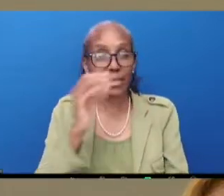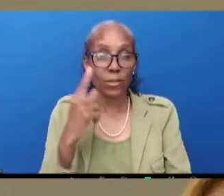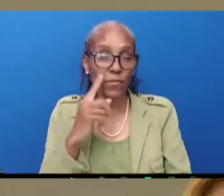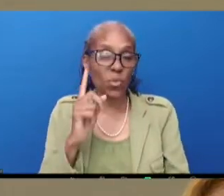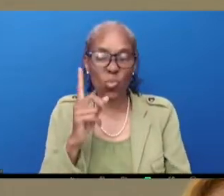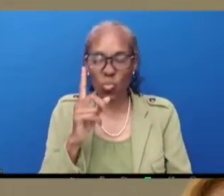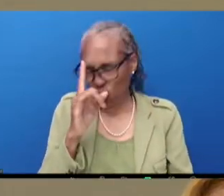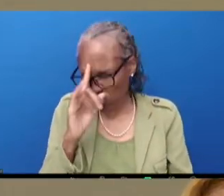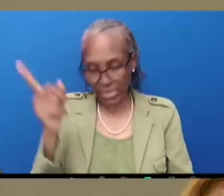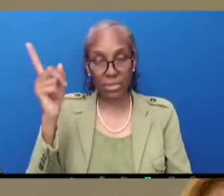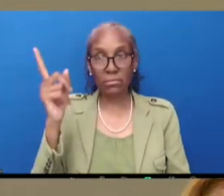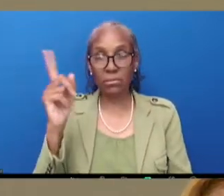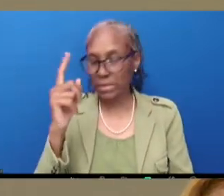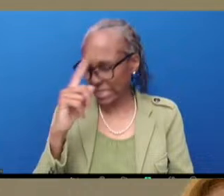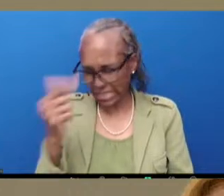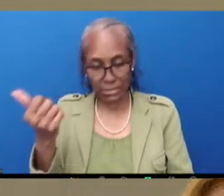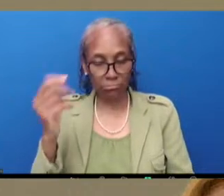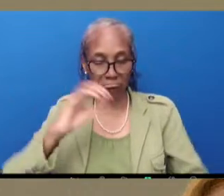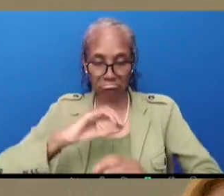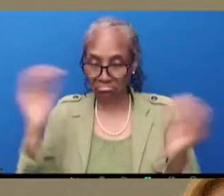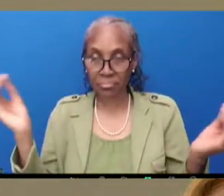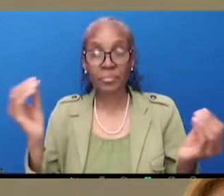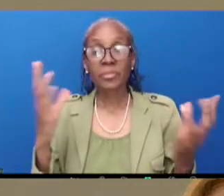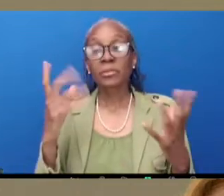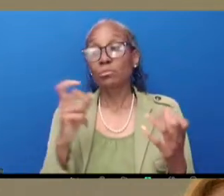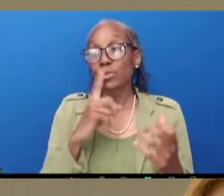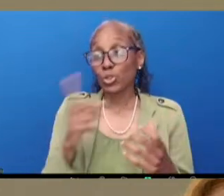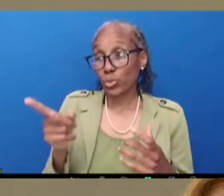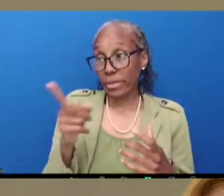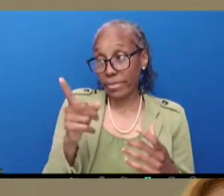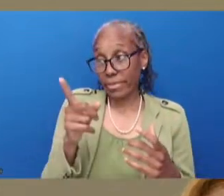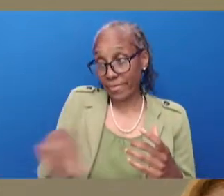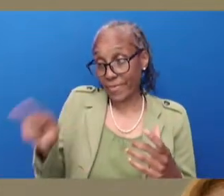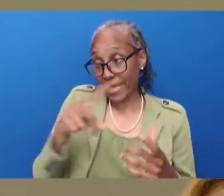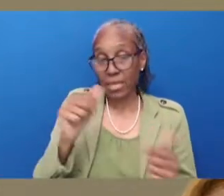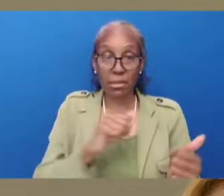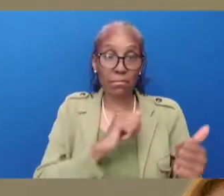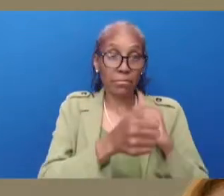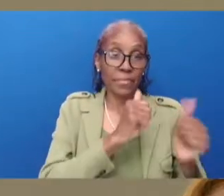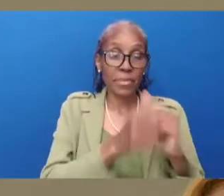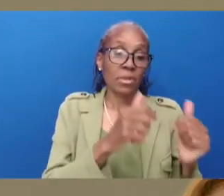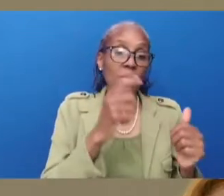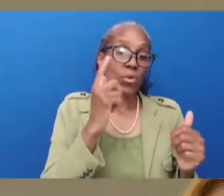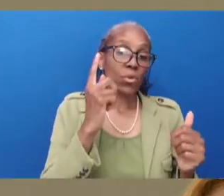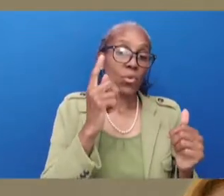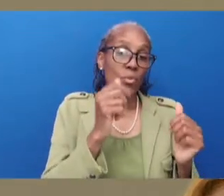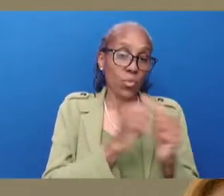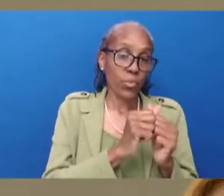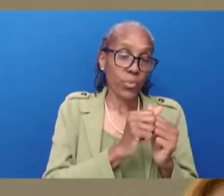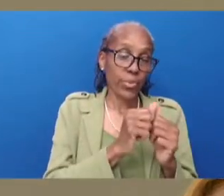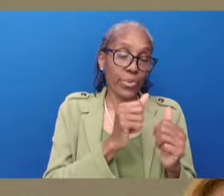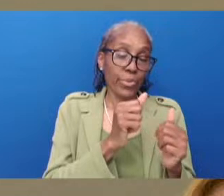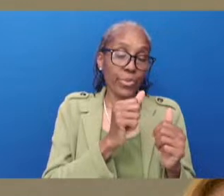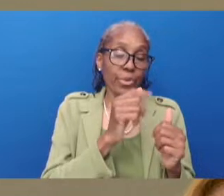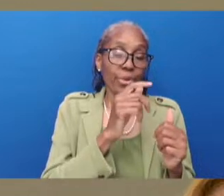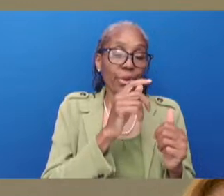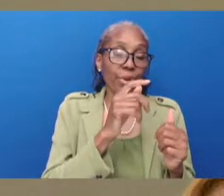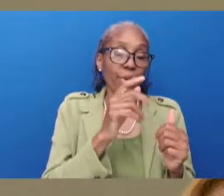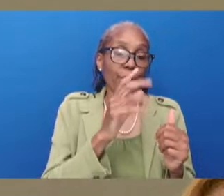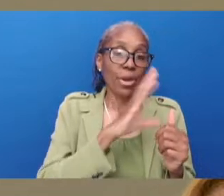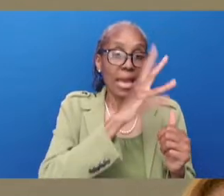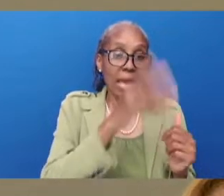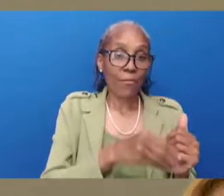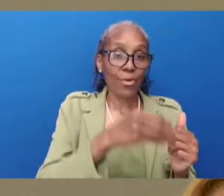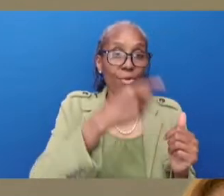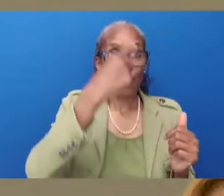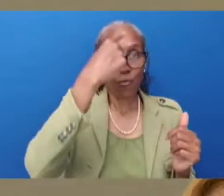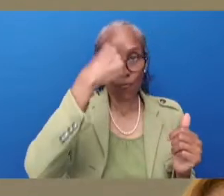ASK THE COUNTY FOR A DIME.